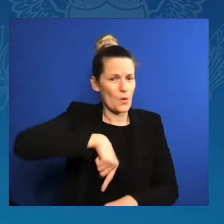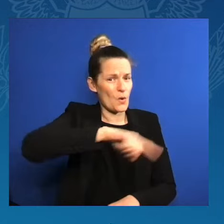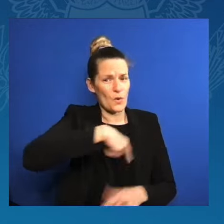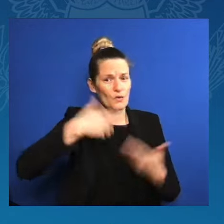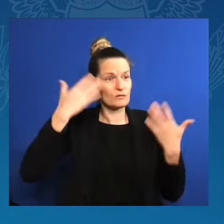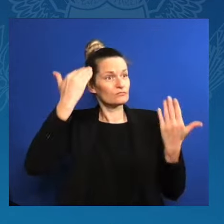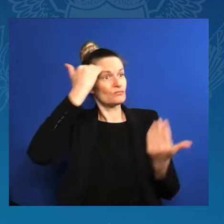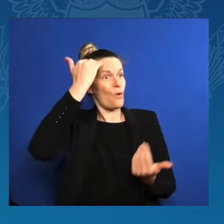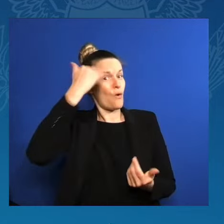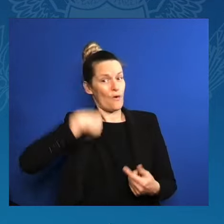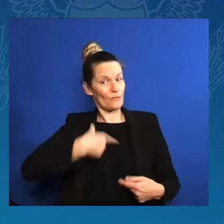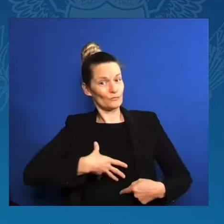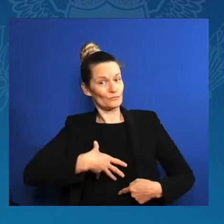they are pregnant at six weeks --